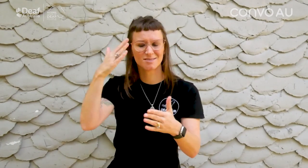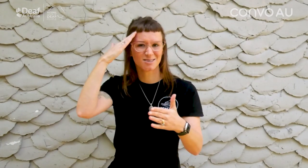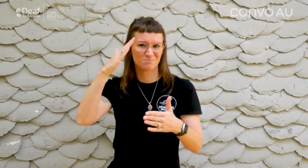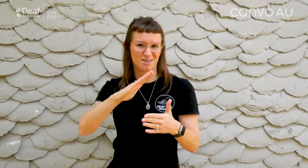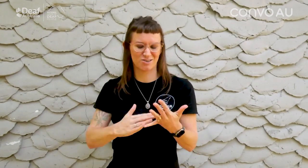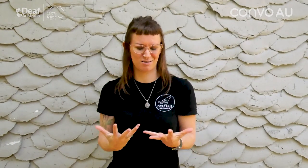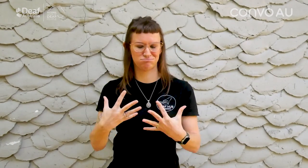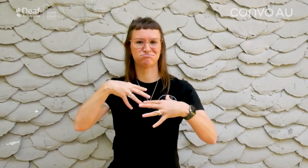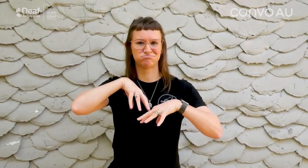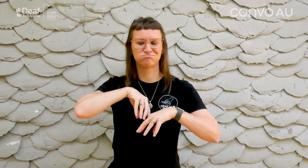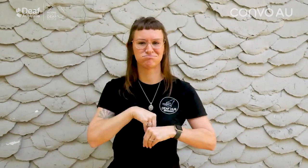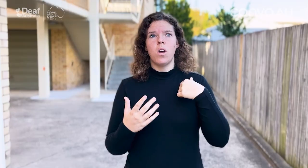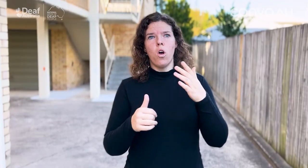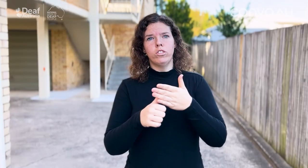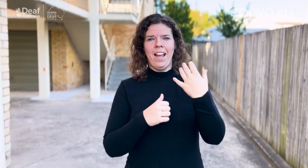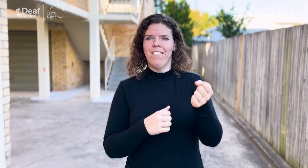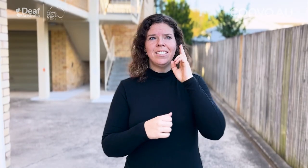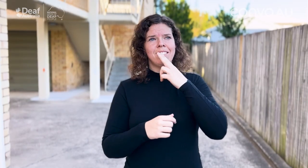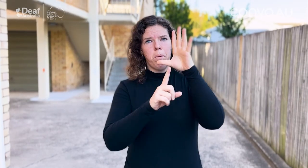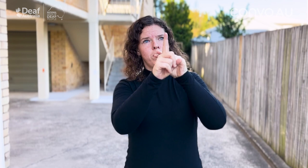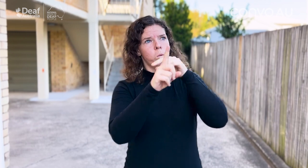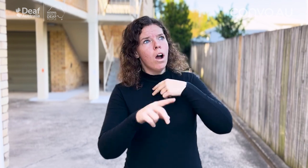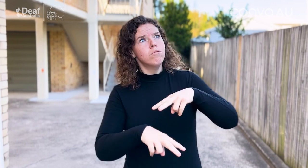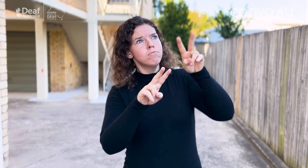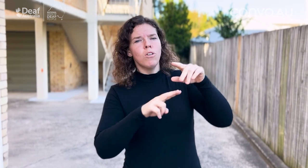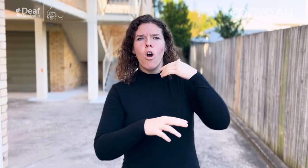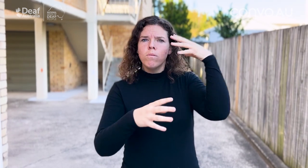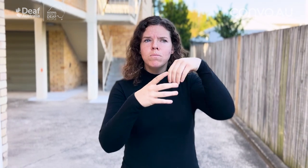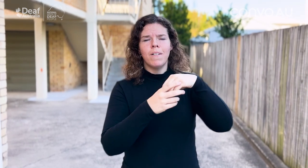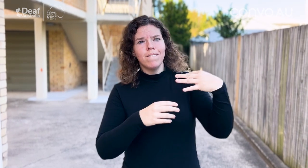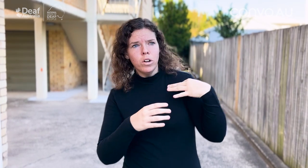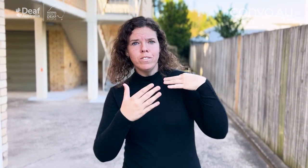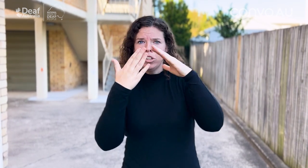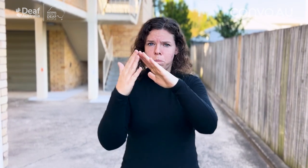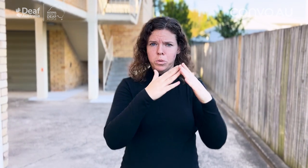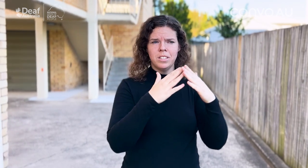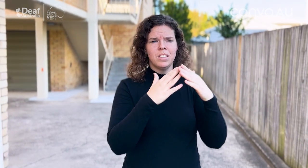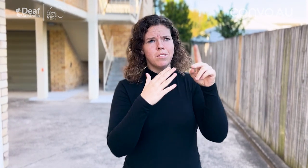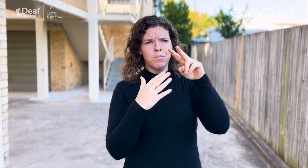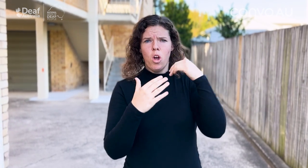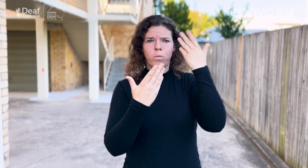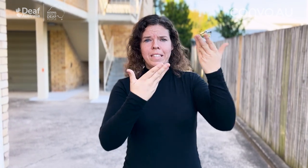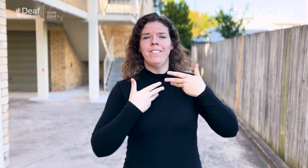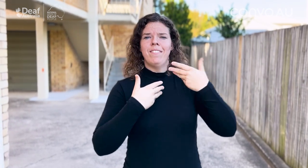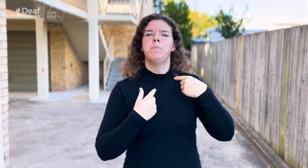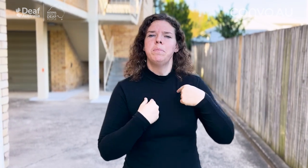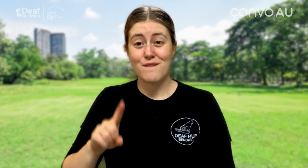so that I could gain experience and apply it in my life. At first, having a Deaf mentor, I would look up to them because they were always involved in volunteering for the community and they were always giving to benefit me.